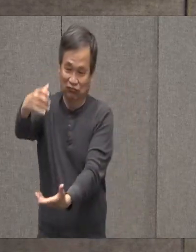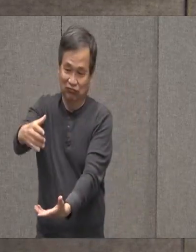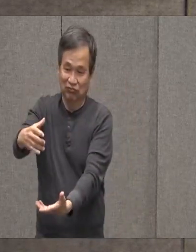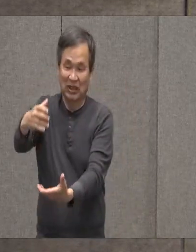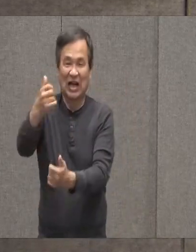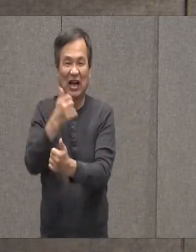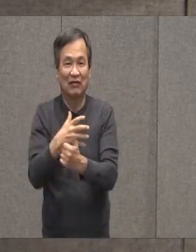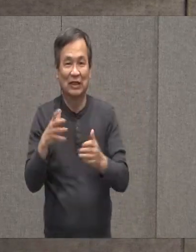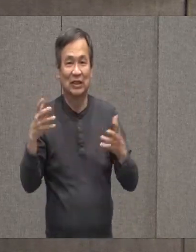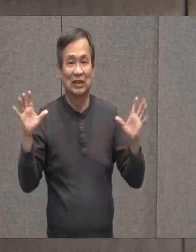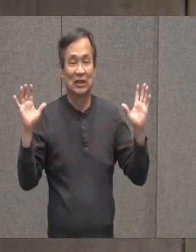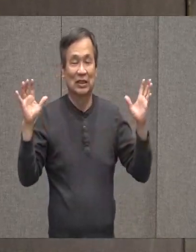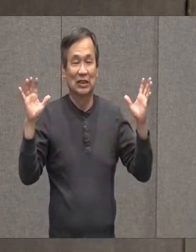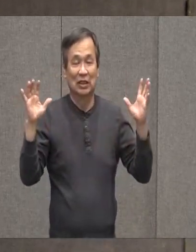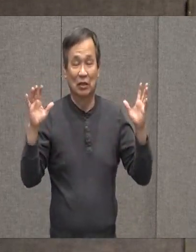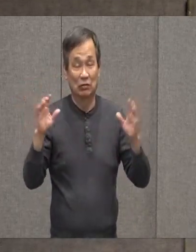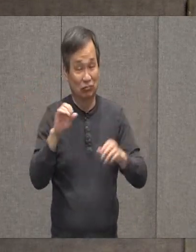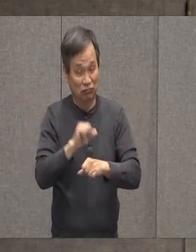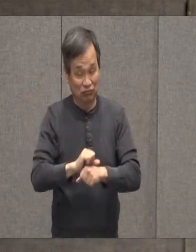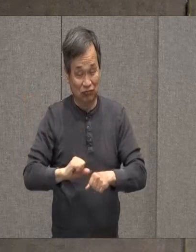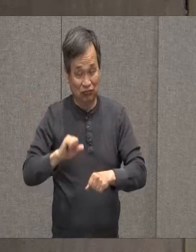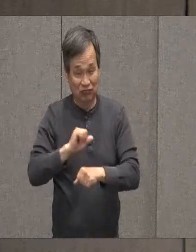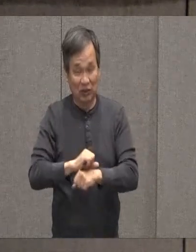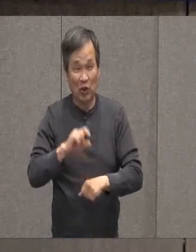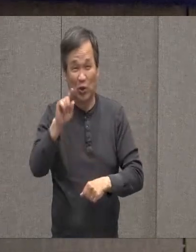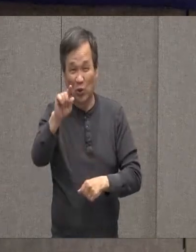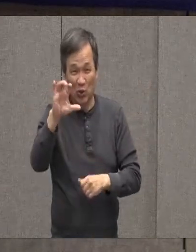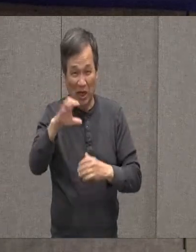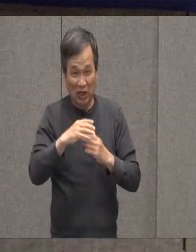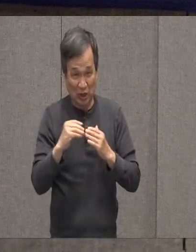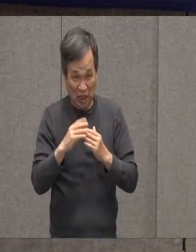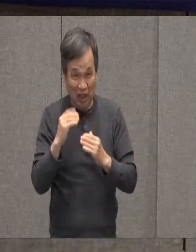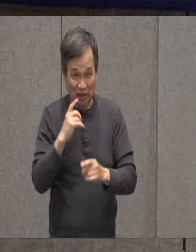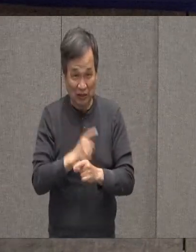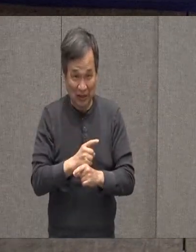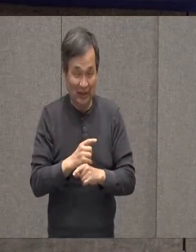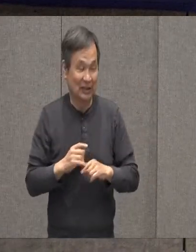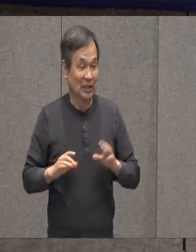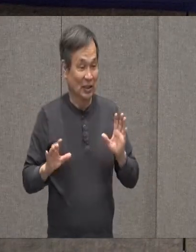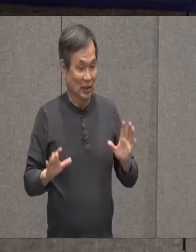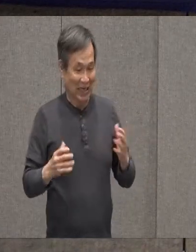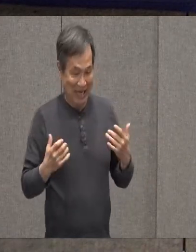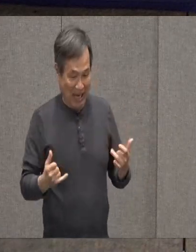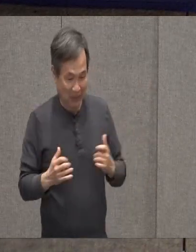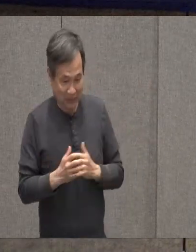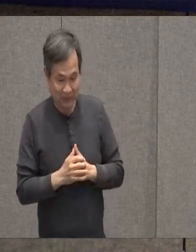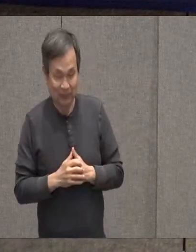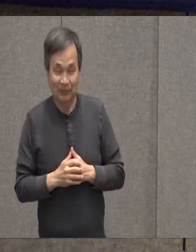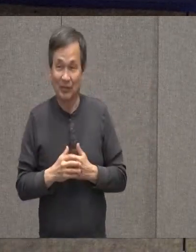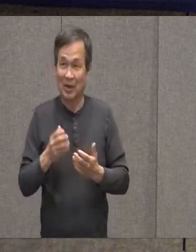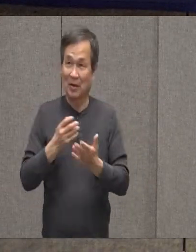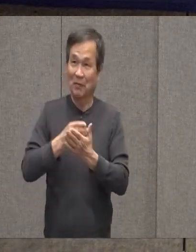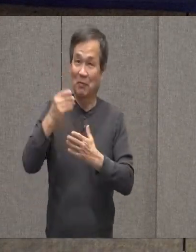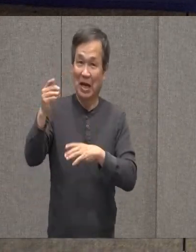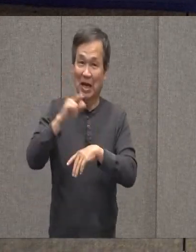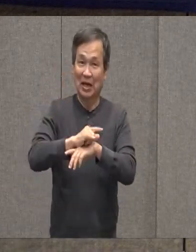So we worked really hard to earn our $100. We could spend it on a plane ticket to the beach,